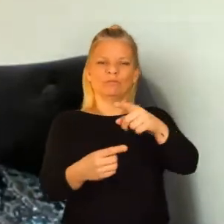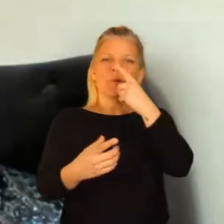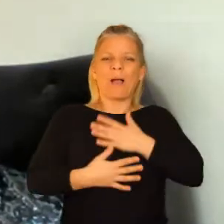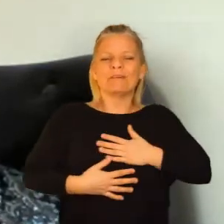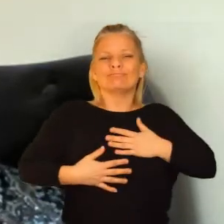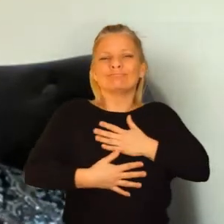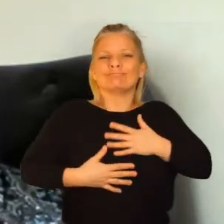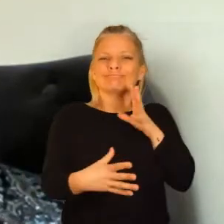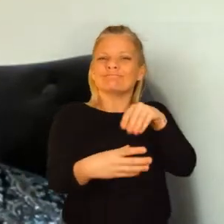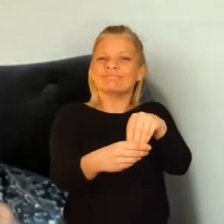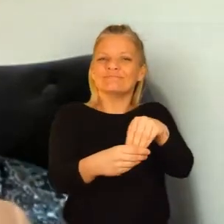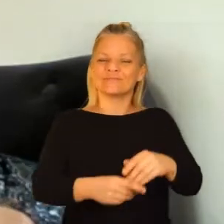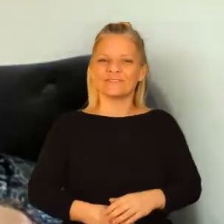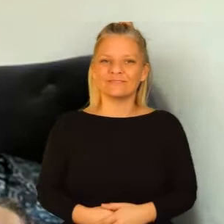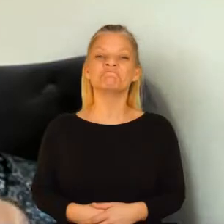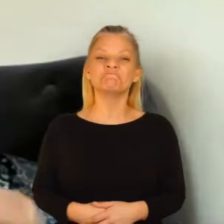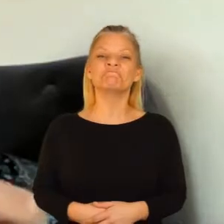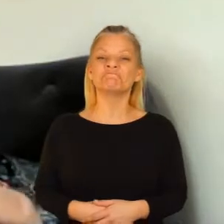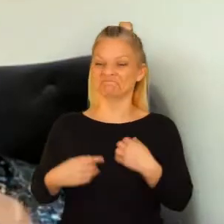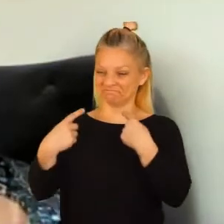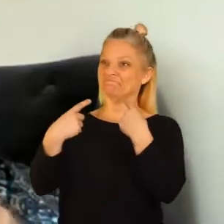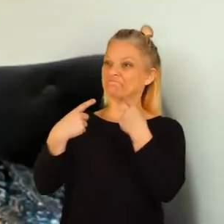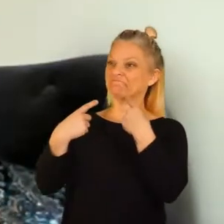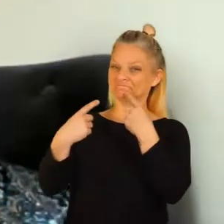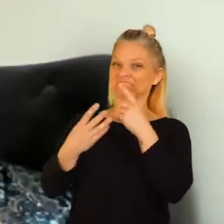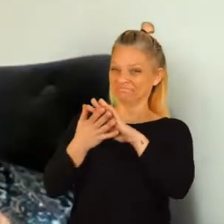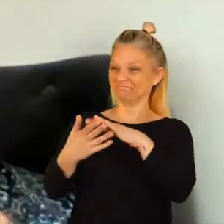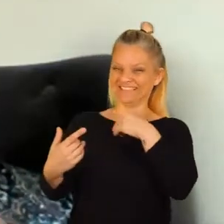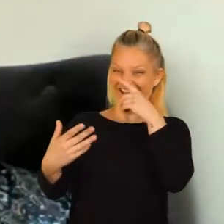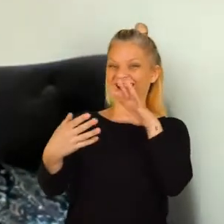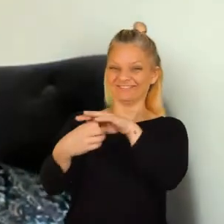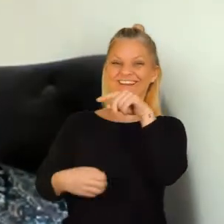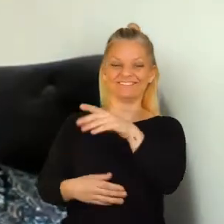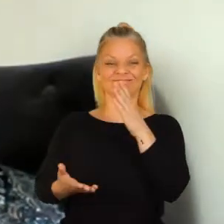all sorted you're there for the group but you you can be humble and you have some humility with it.